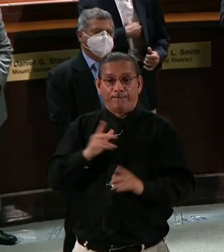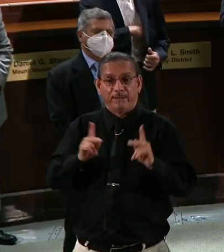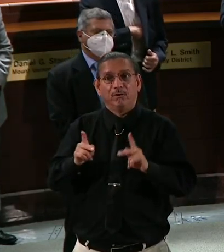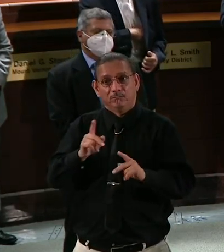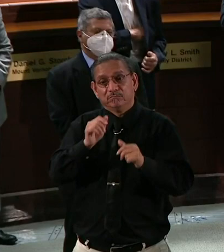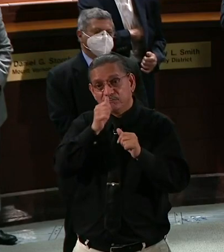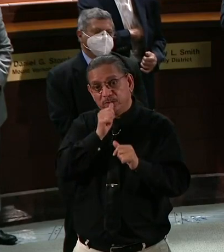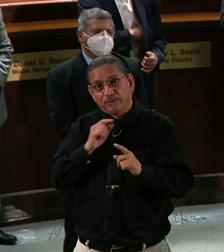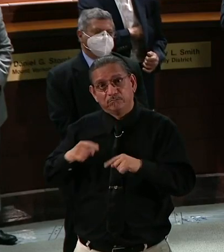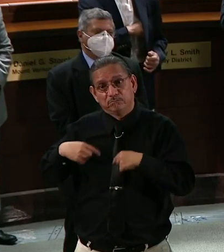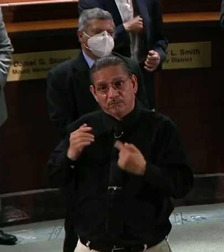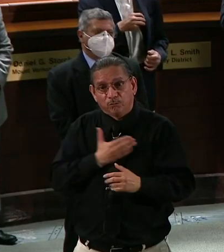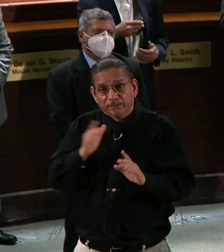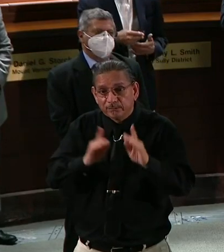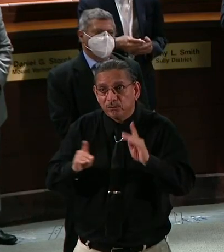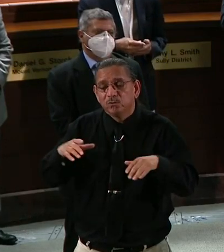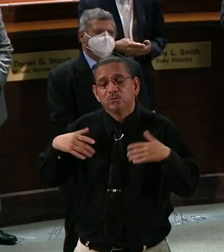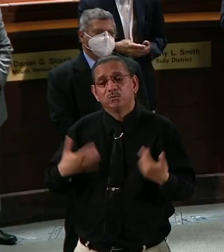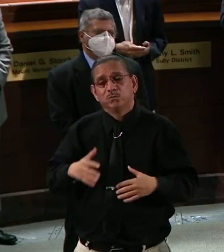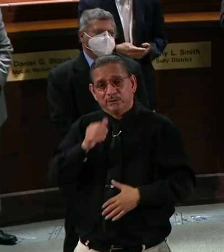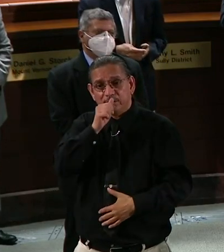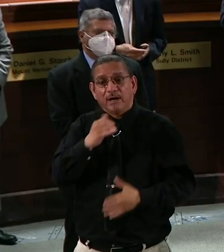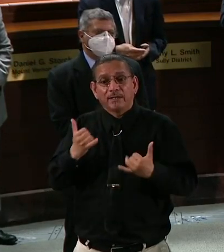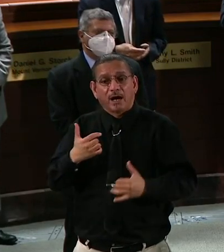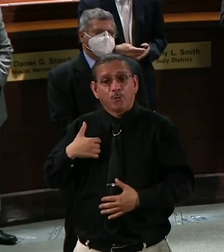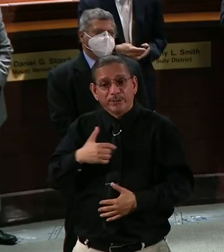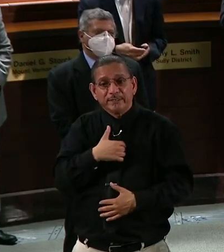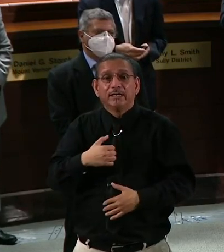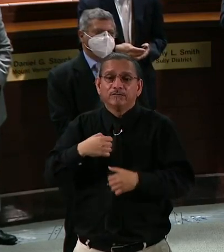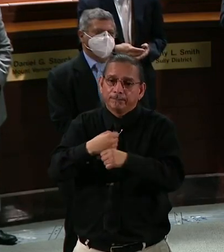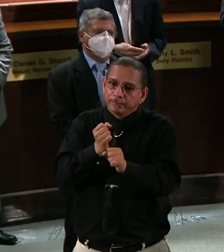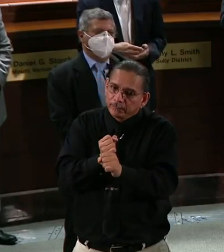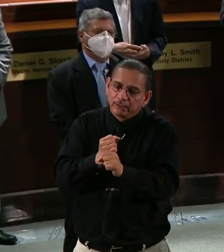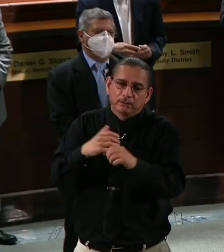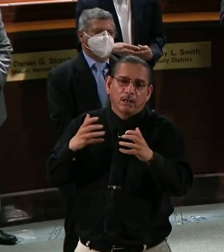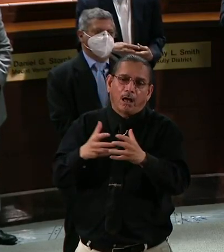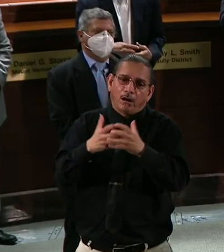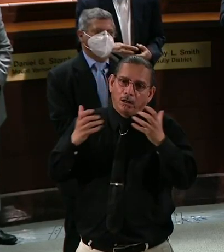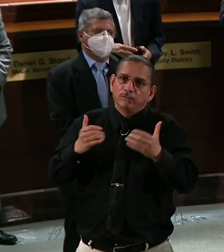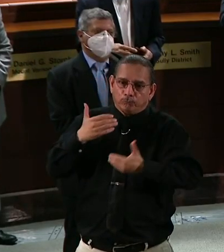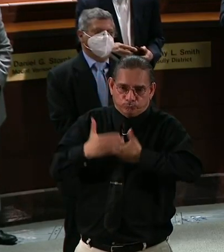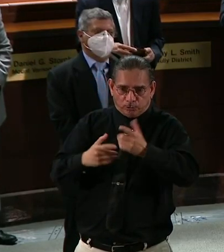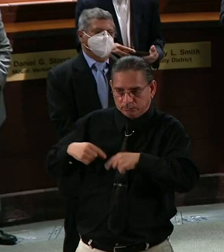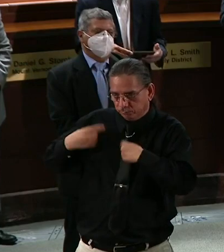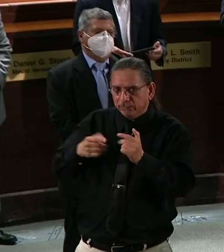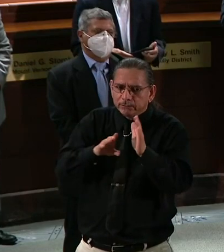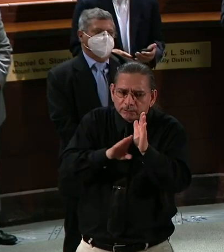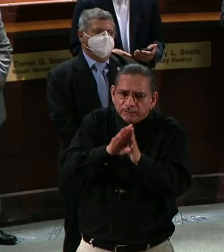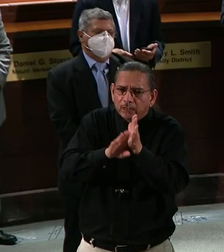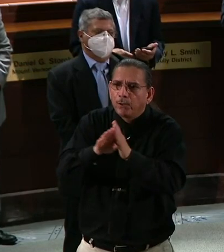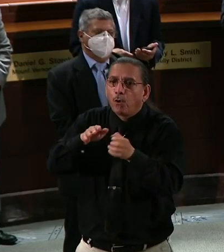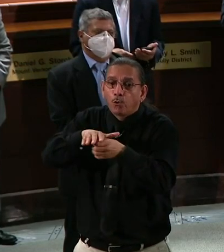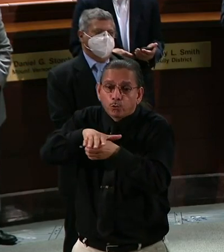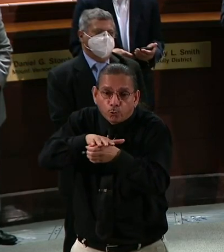MONEY OUT EIGHT THAT. BUT I